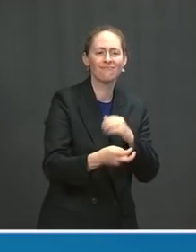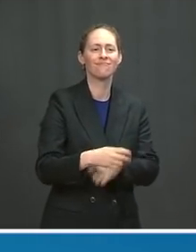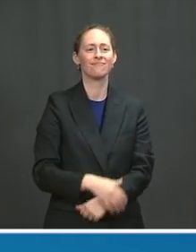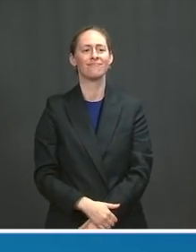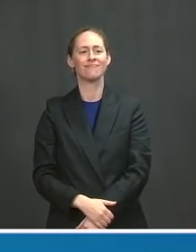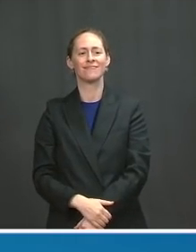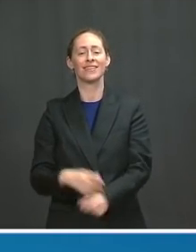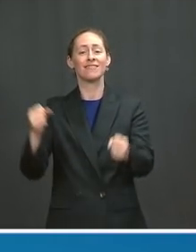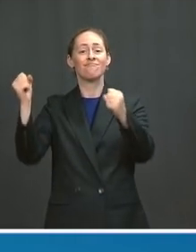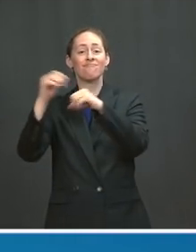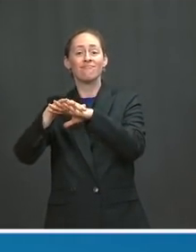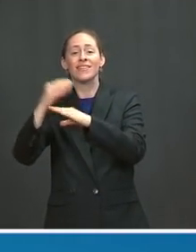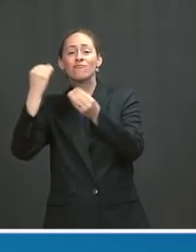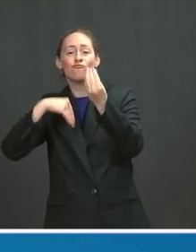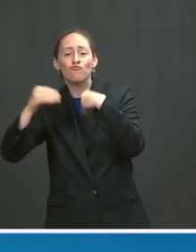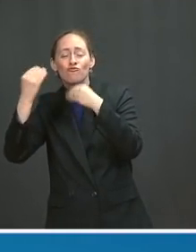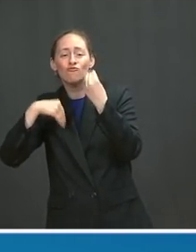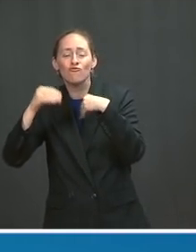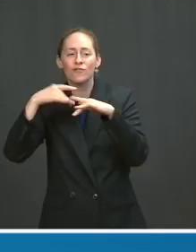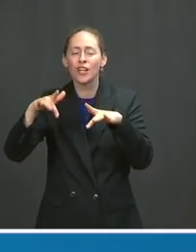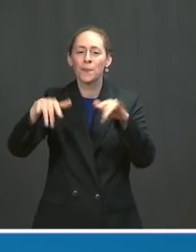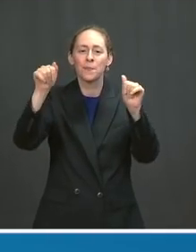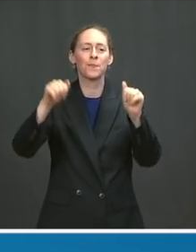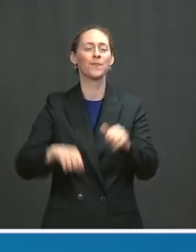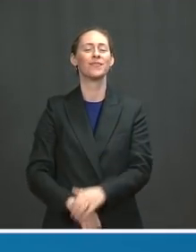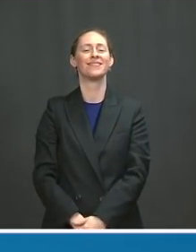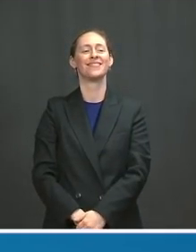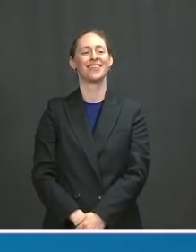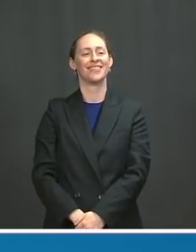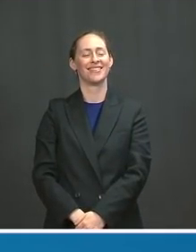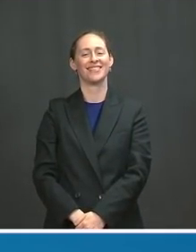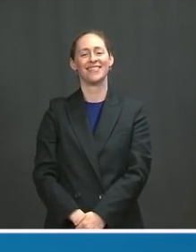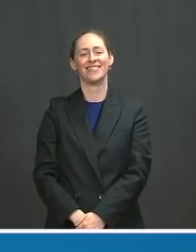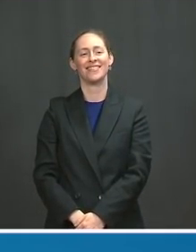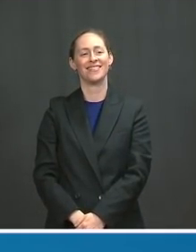I know. Karaoke at Harvest.